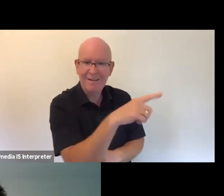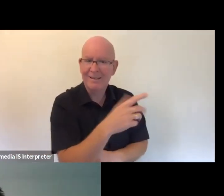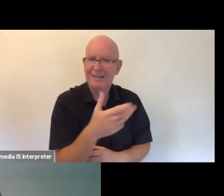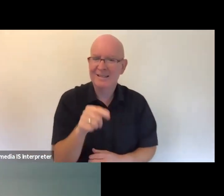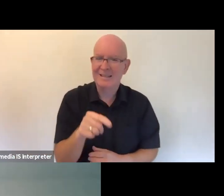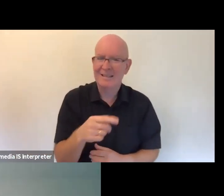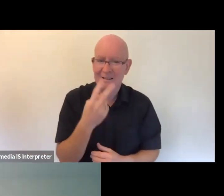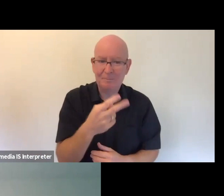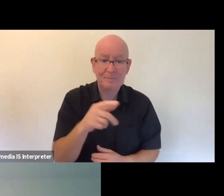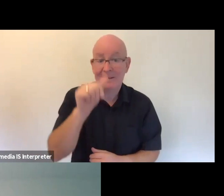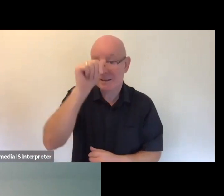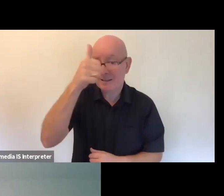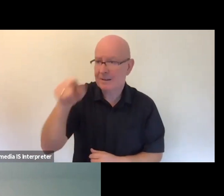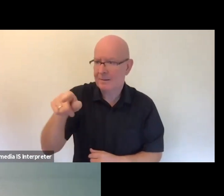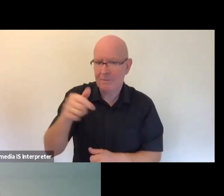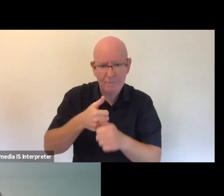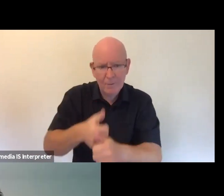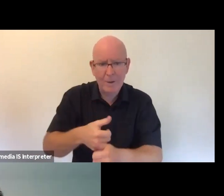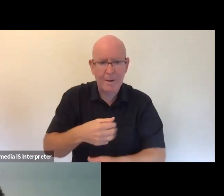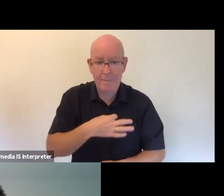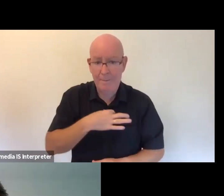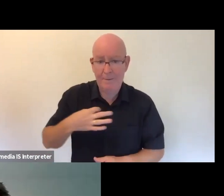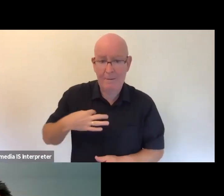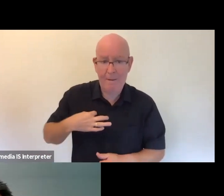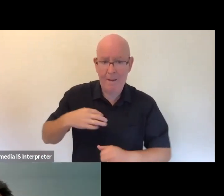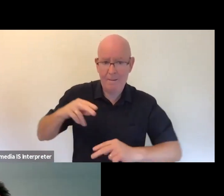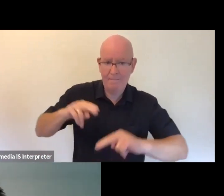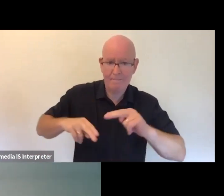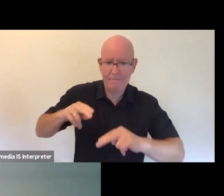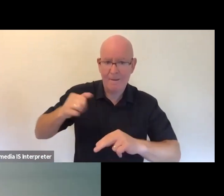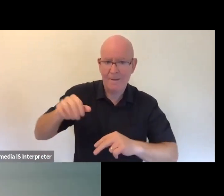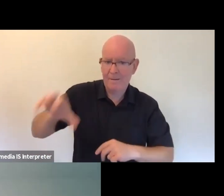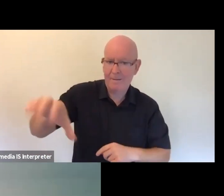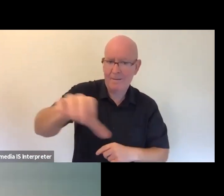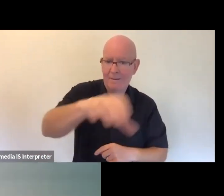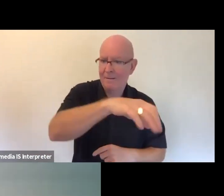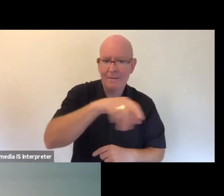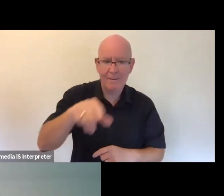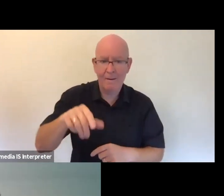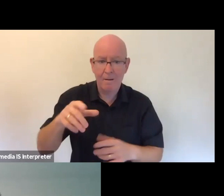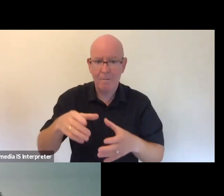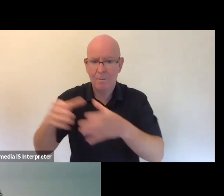to accessing the support, is not a pre-requisite anymore. That actually, community workers